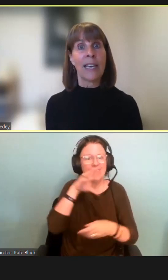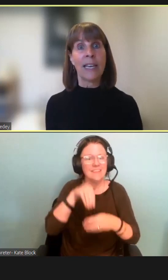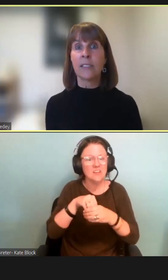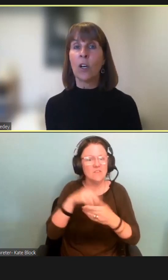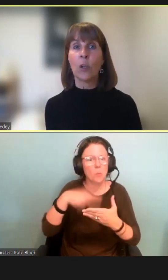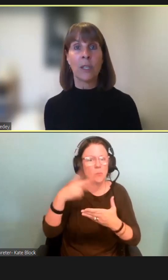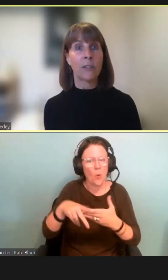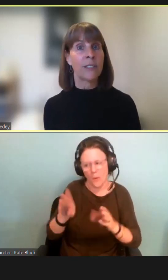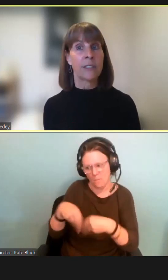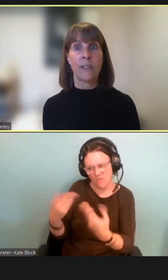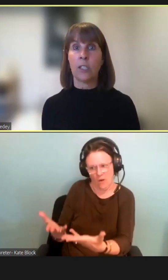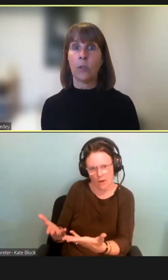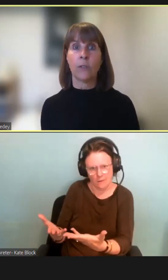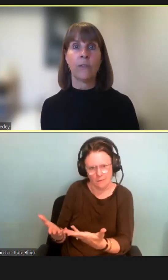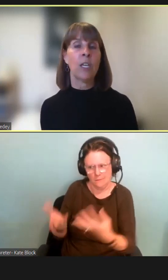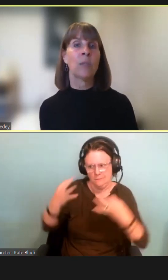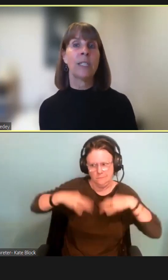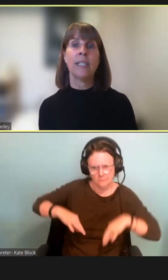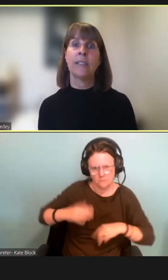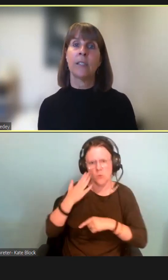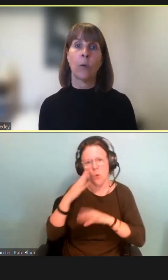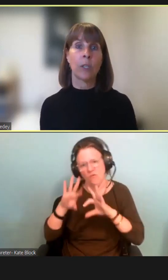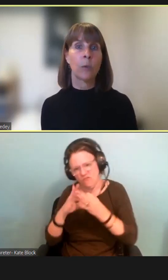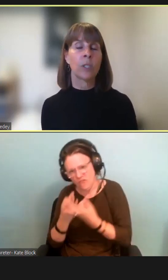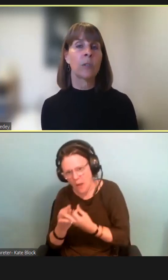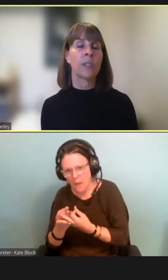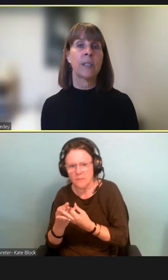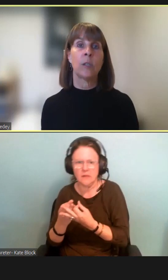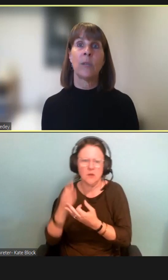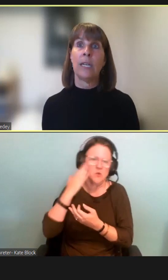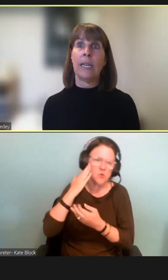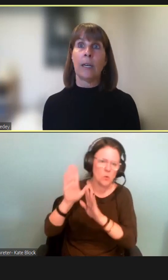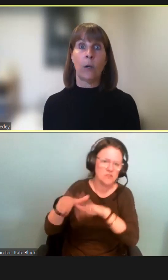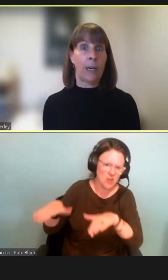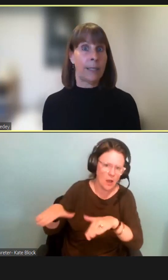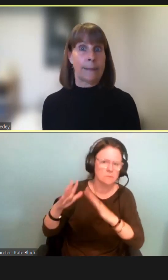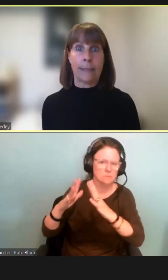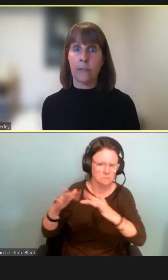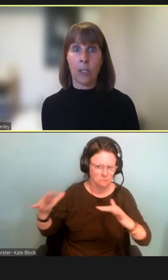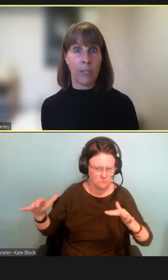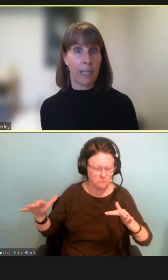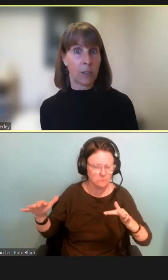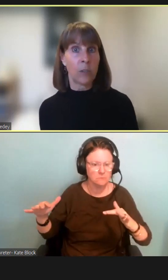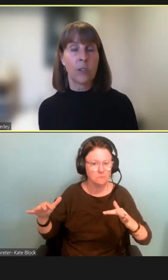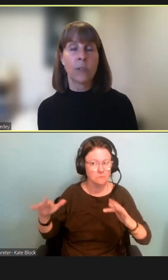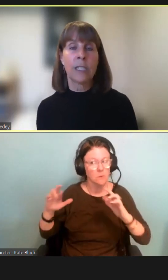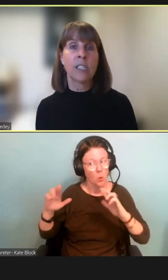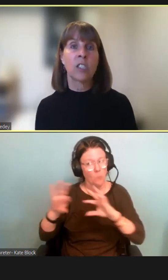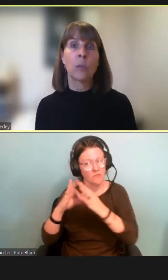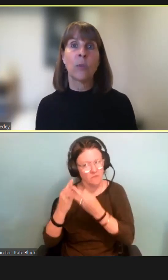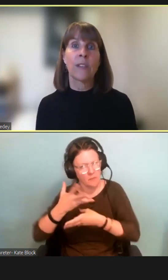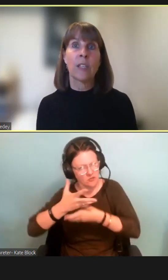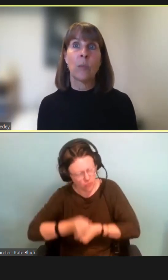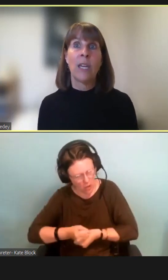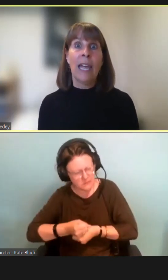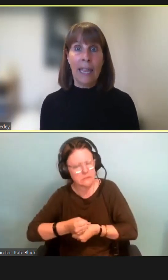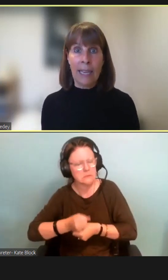all the benefits of they know the family they're already working with them ideally the family has a trust relationship with them and the